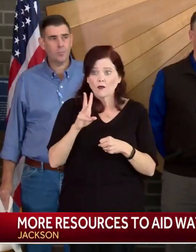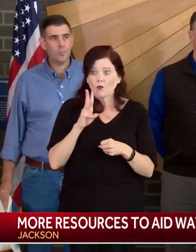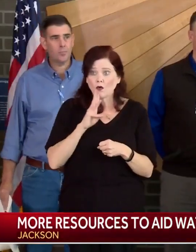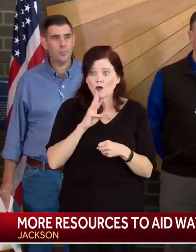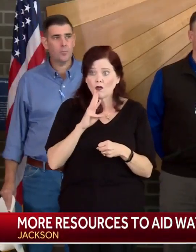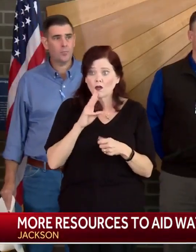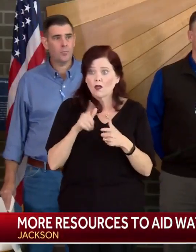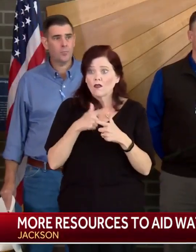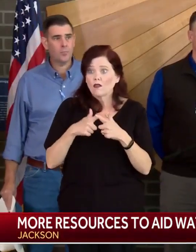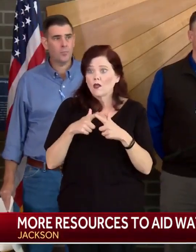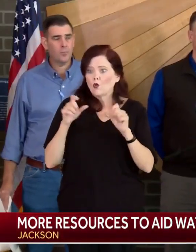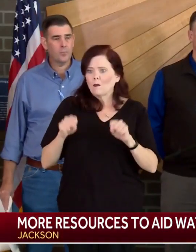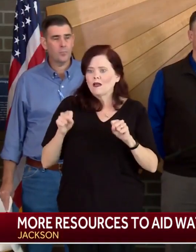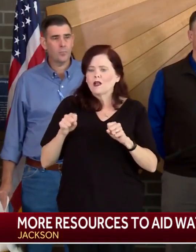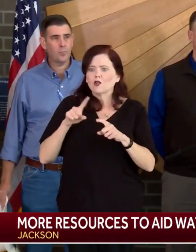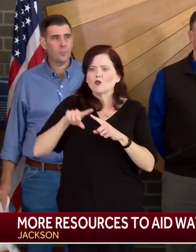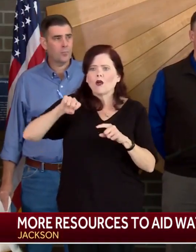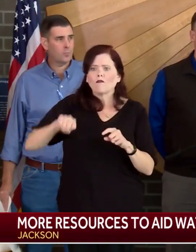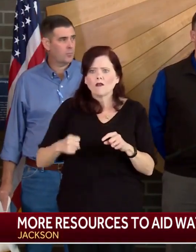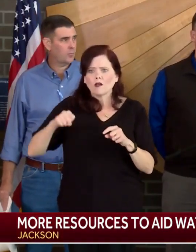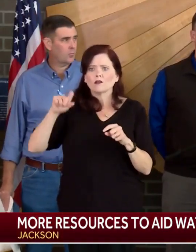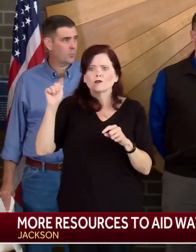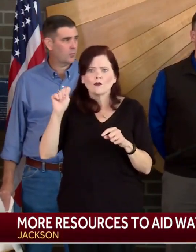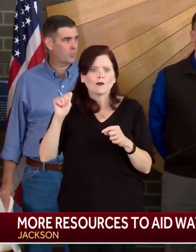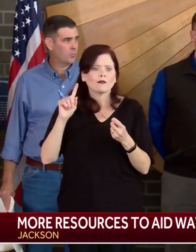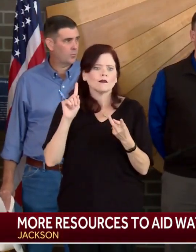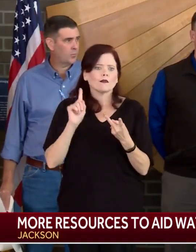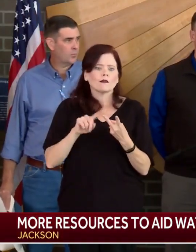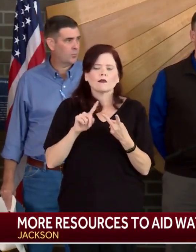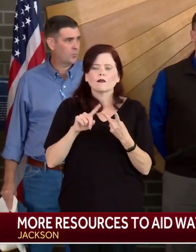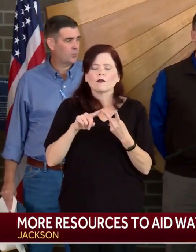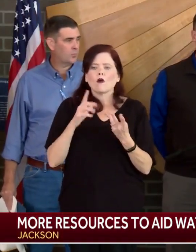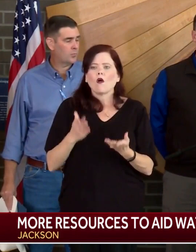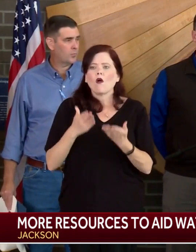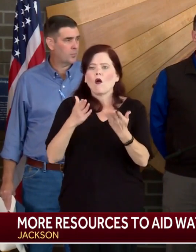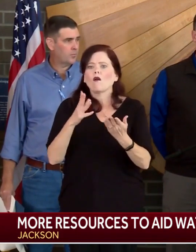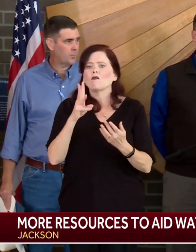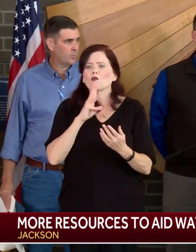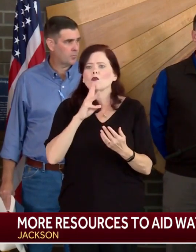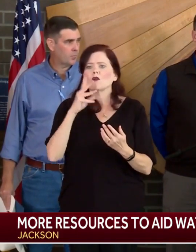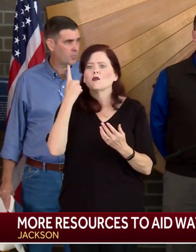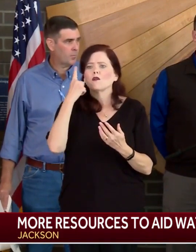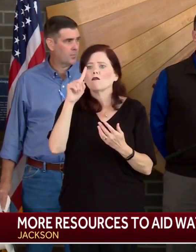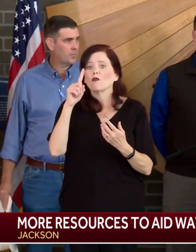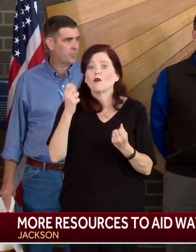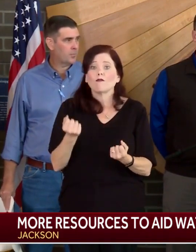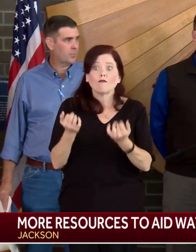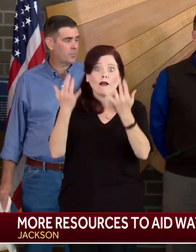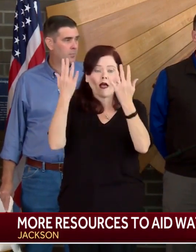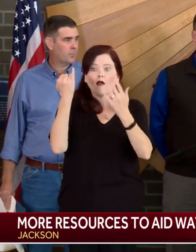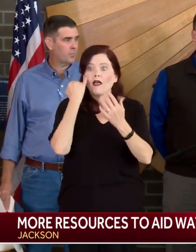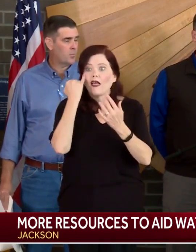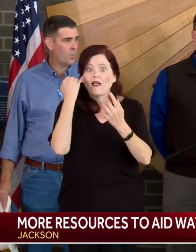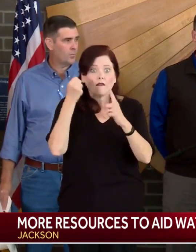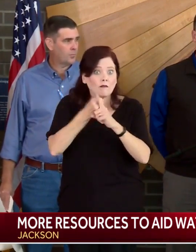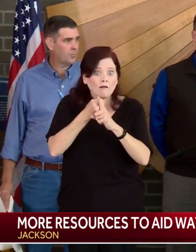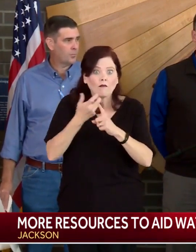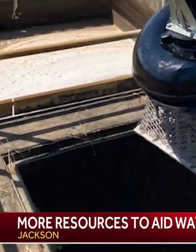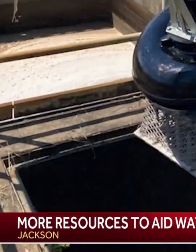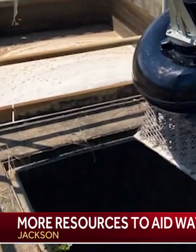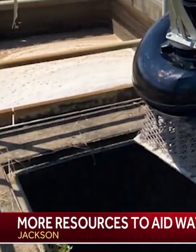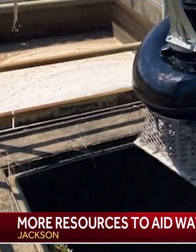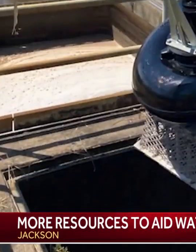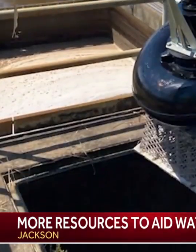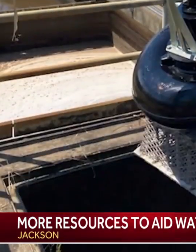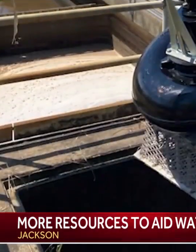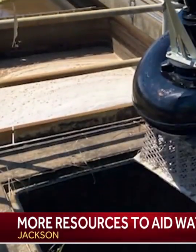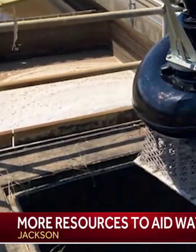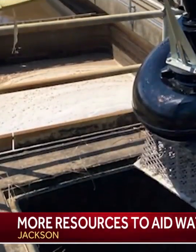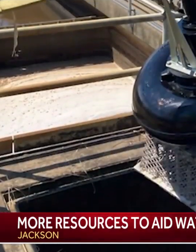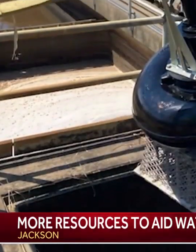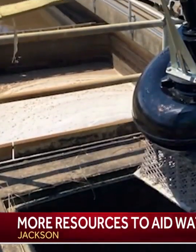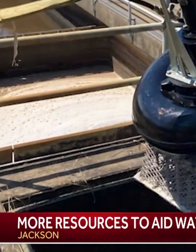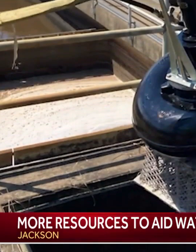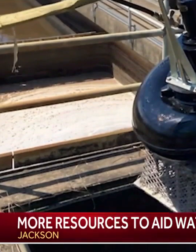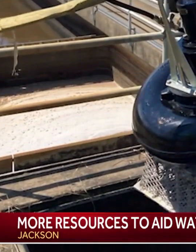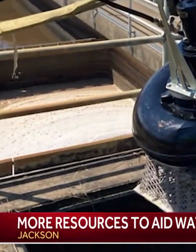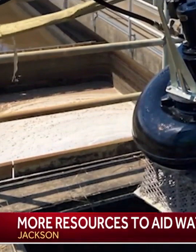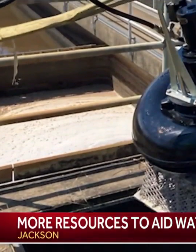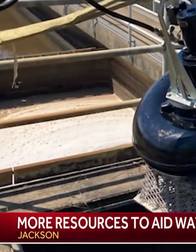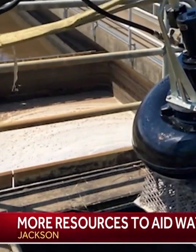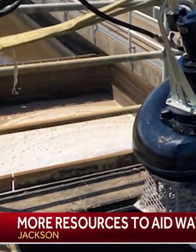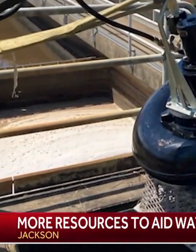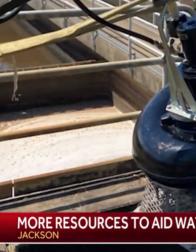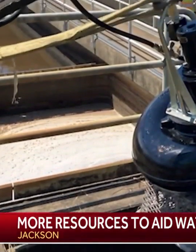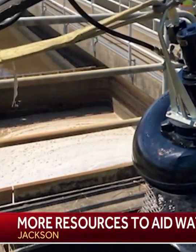WATER COMING IN.> <IF WE CAN'T PRODUCE ADEQUATE QUANTITY OF WATER THEN THE ABILITY TO FLUSH TOILETS THE ABILITY TO OFFER WATER TO FIGHT FIRES